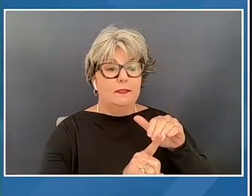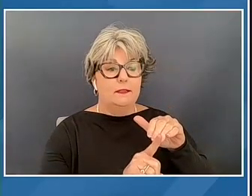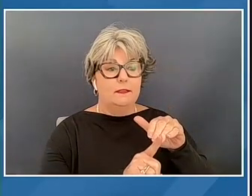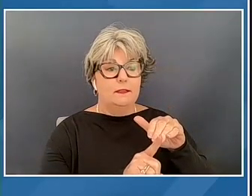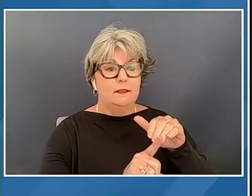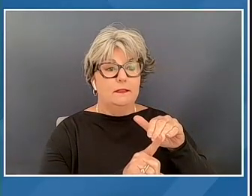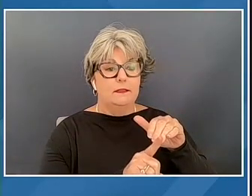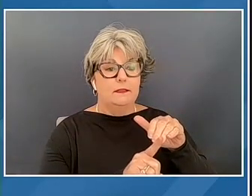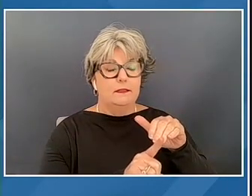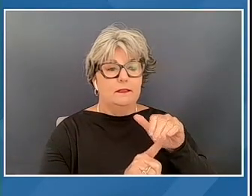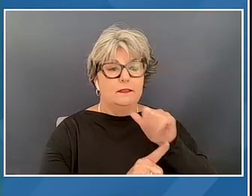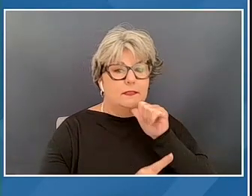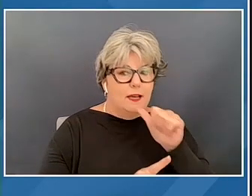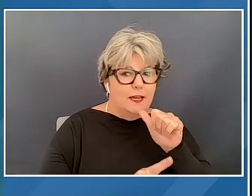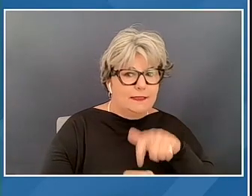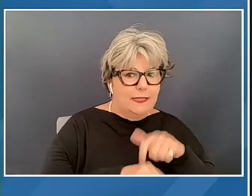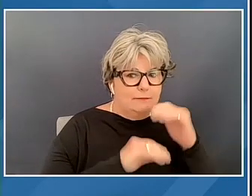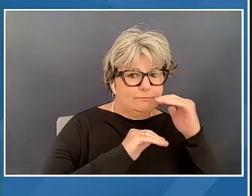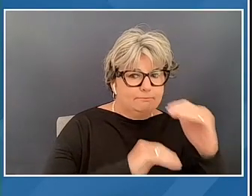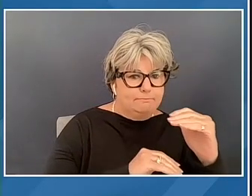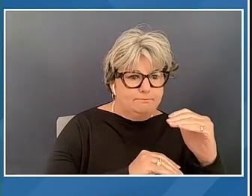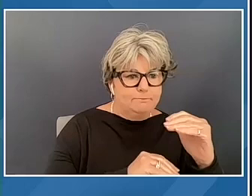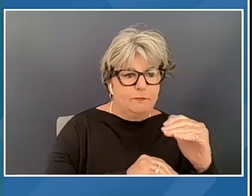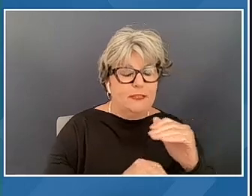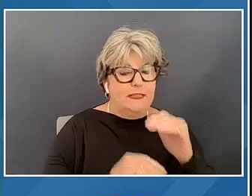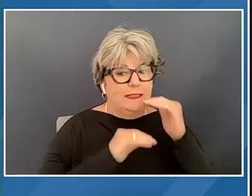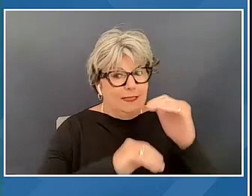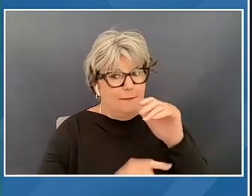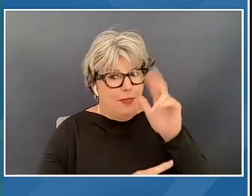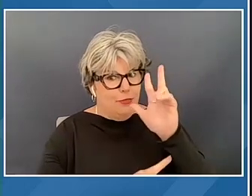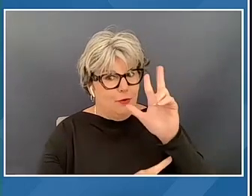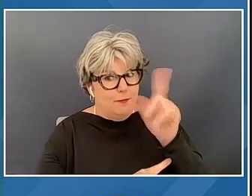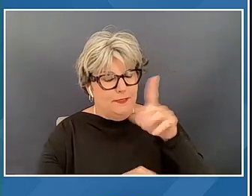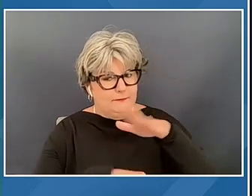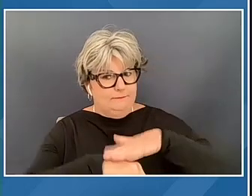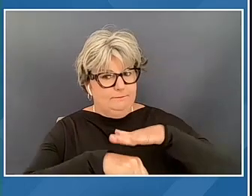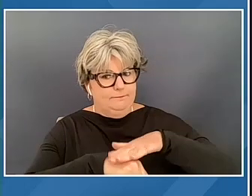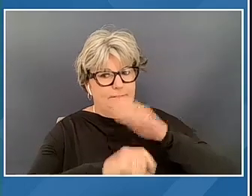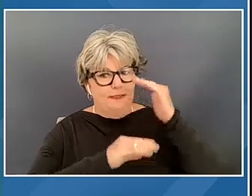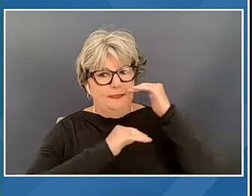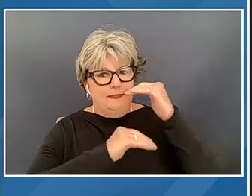like that. We are timing these for three minutes. So, you'll get a 30-second notice